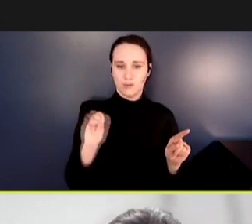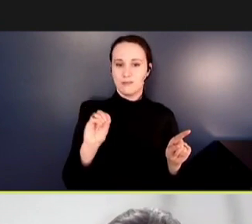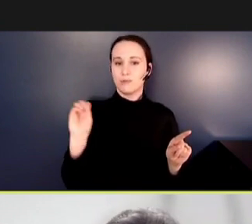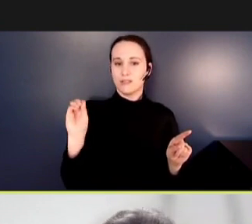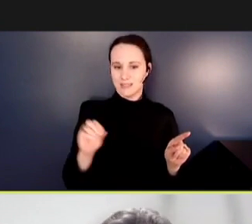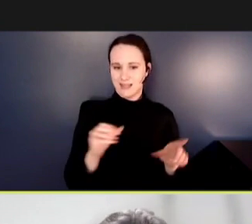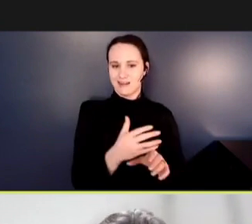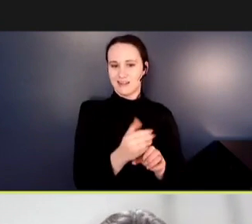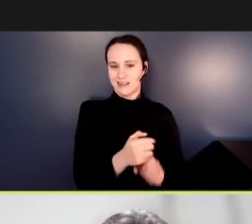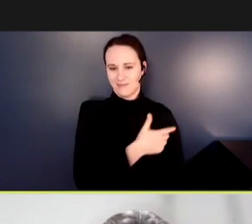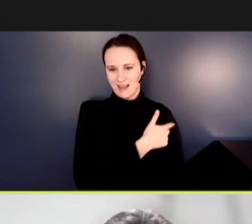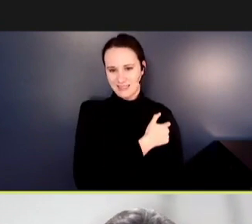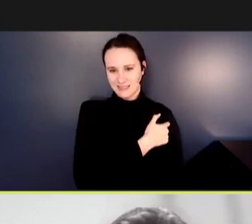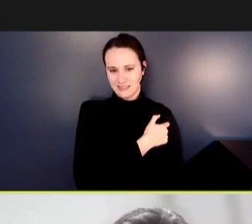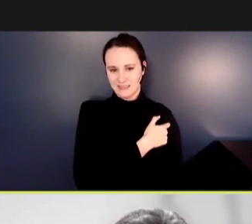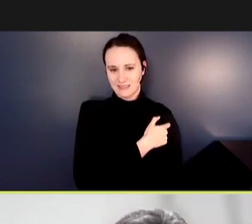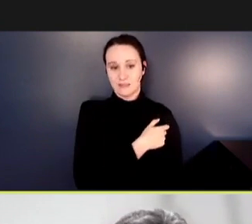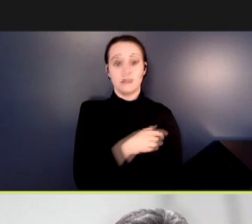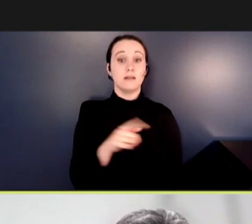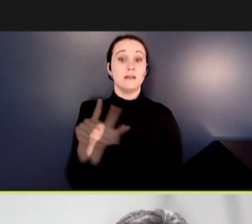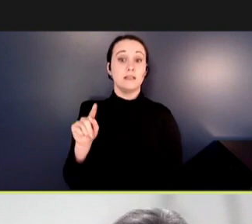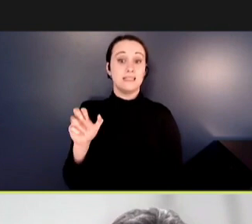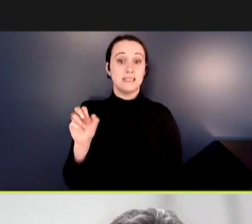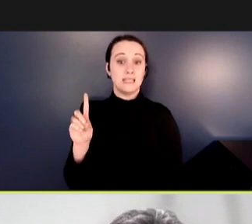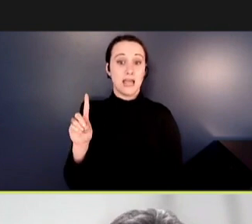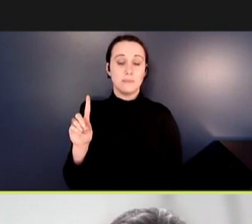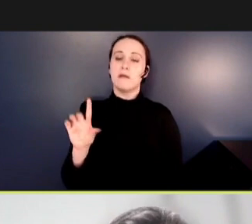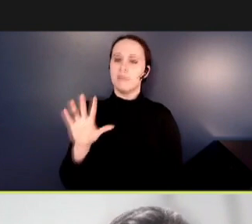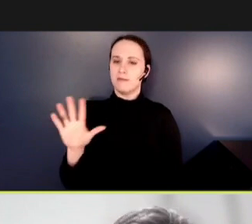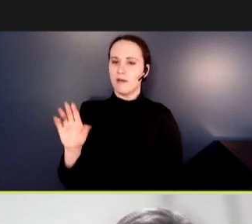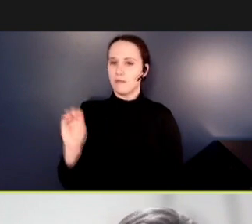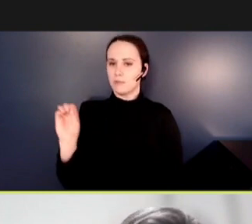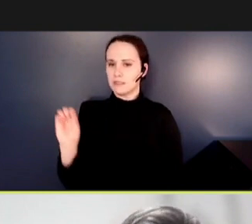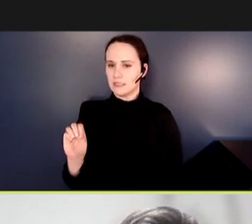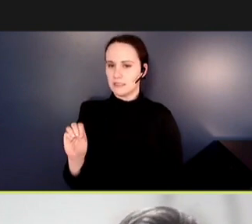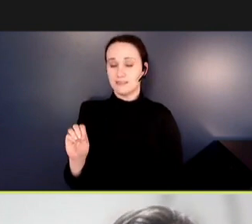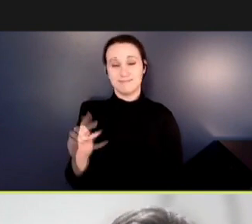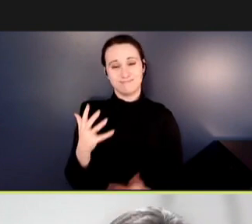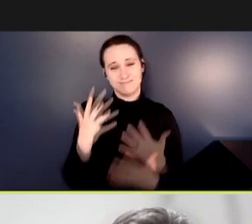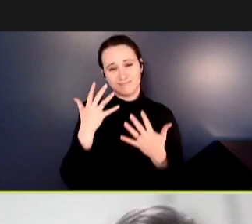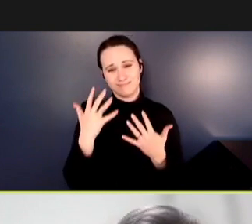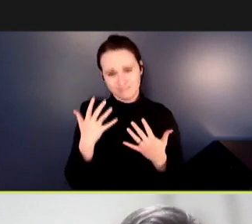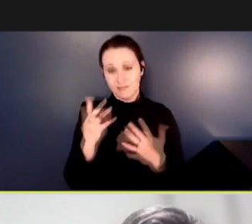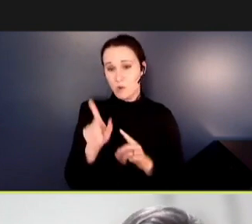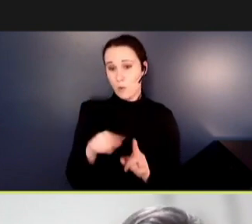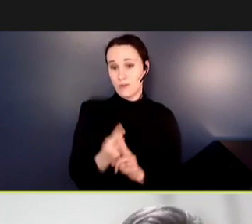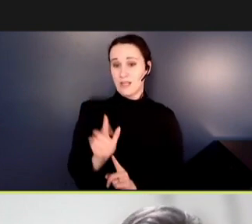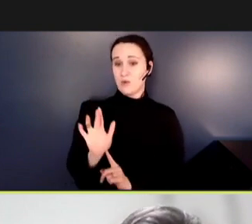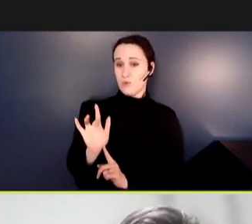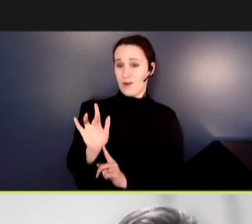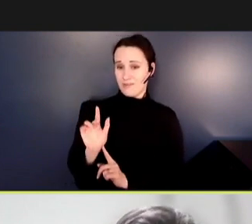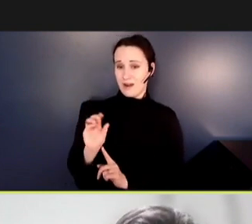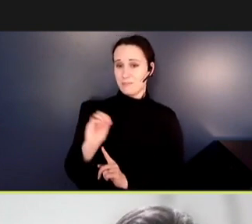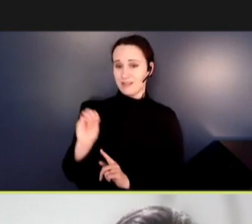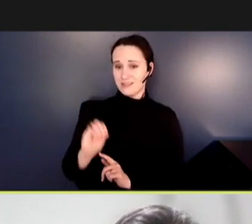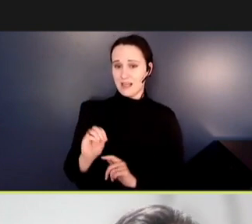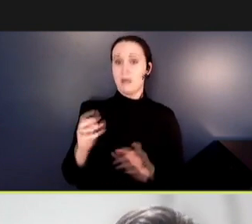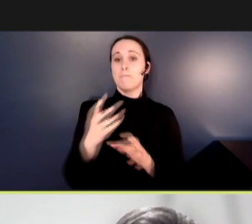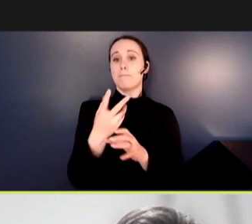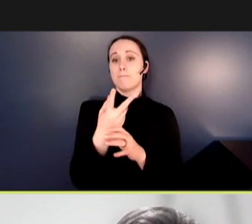in terms of the Tdap it was 55 percent. Sadly, only 25 percent received both influenza and Tdap,